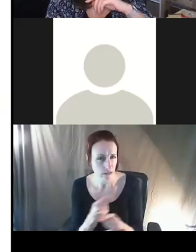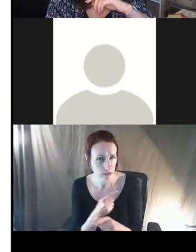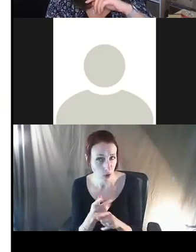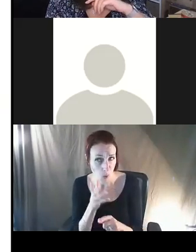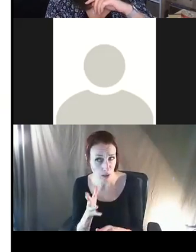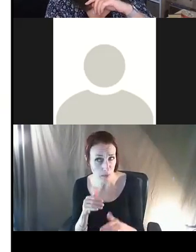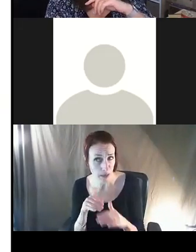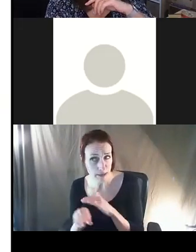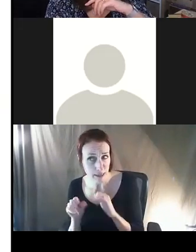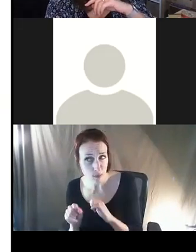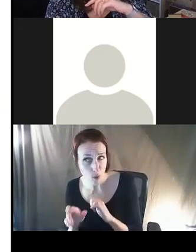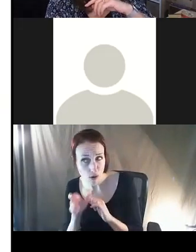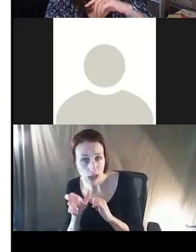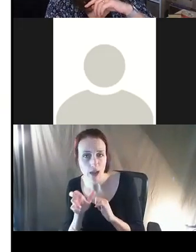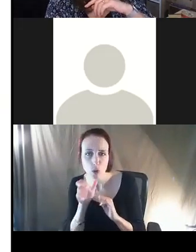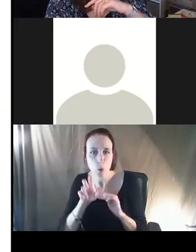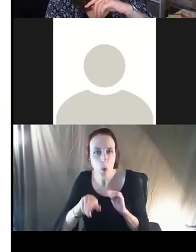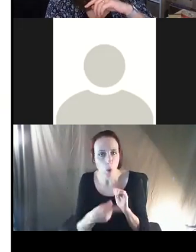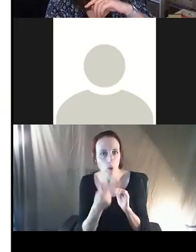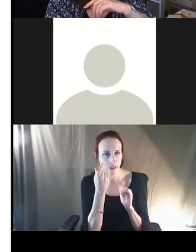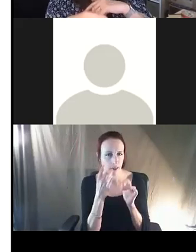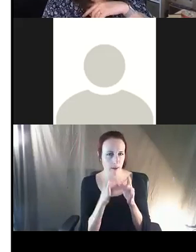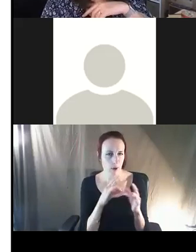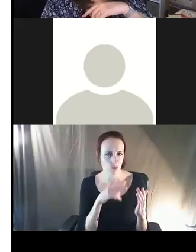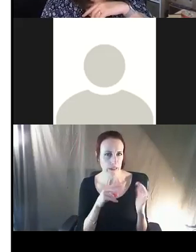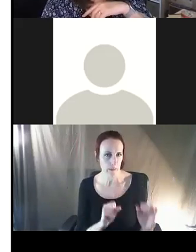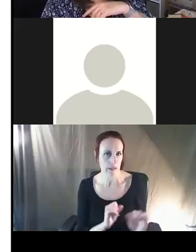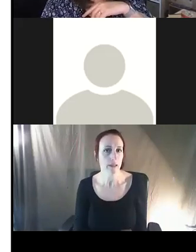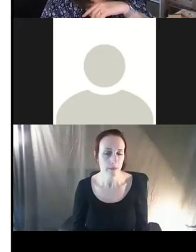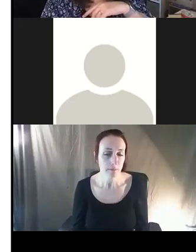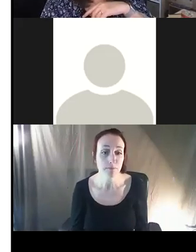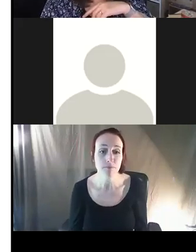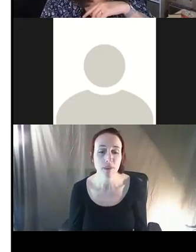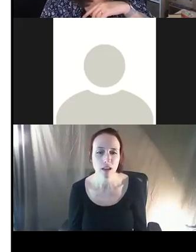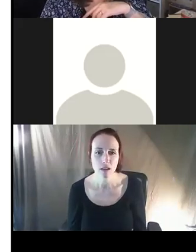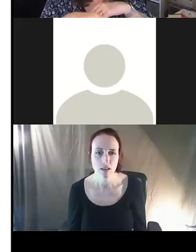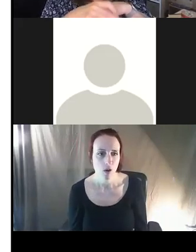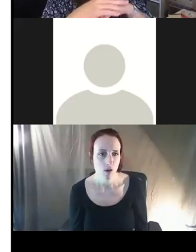Very true. It seems like "find my mouse," I will hand it